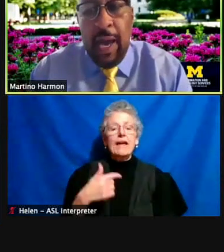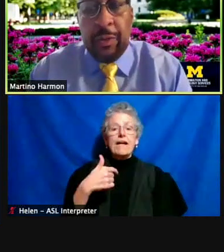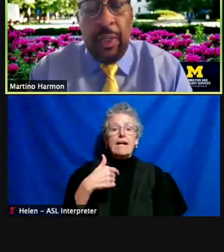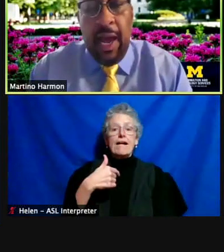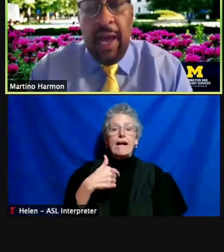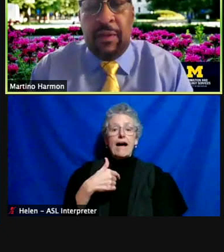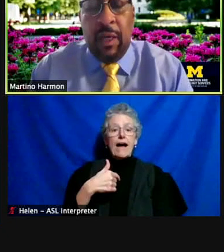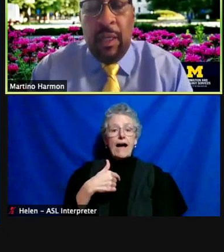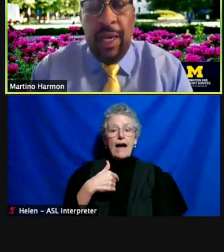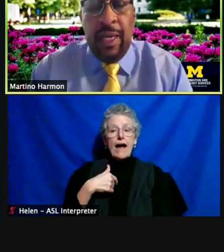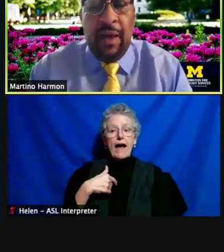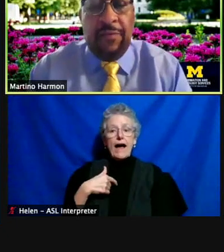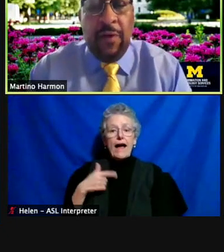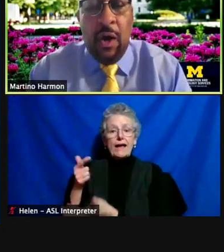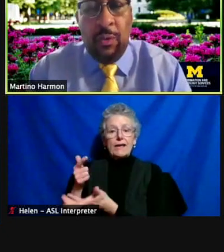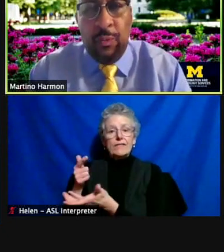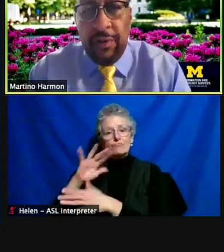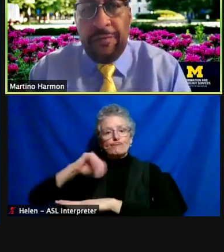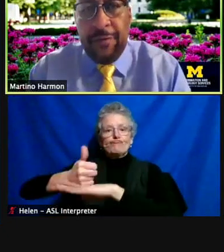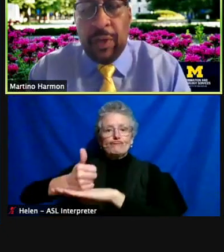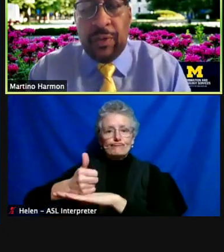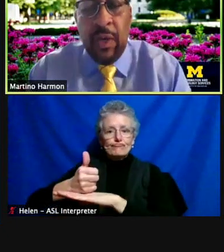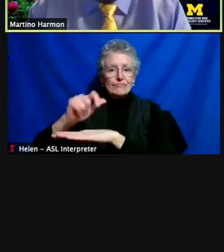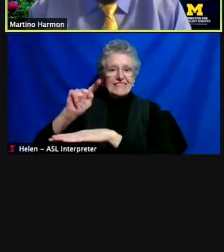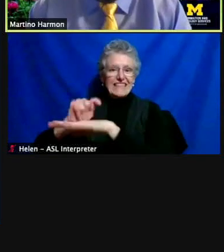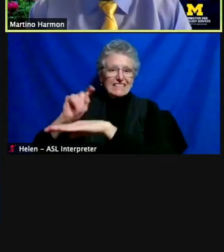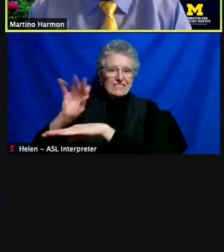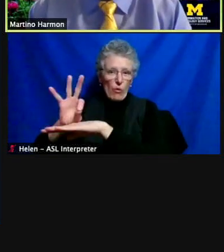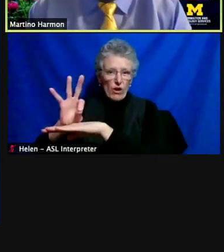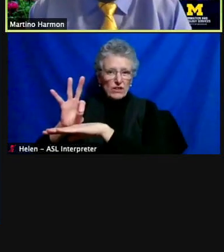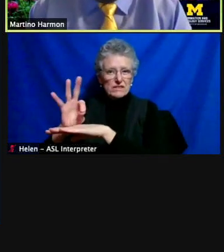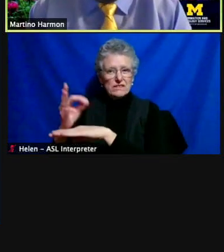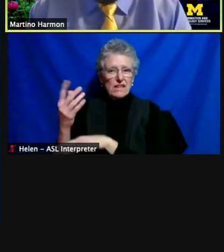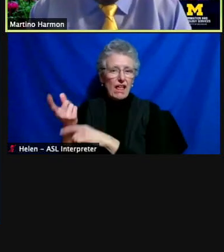actually last late last fall to really focus on specifically